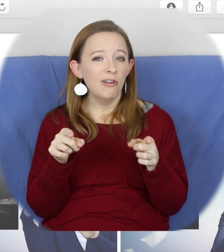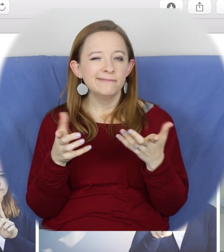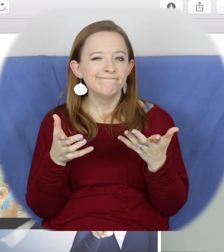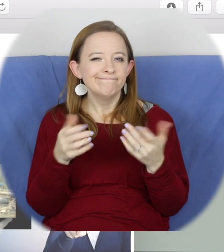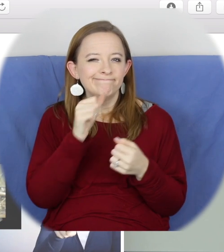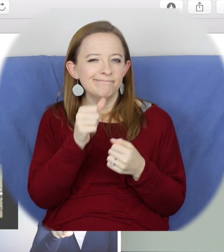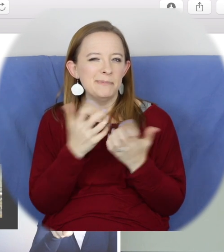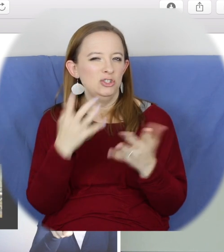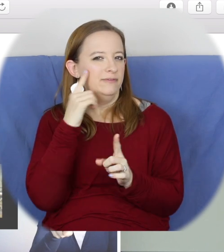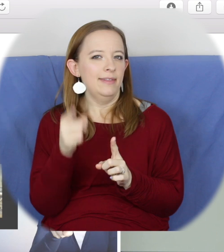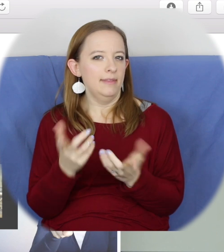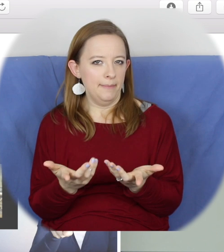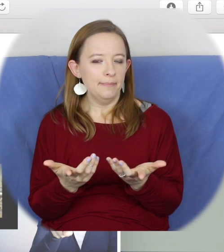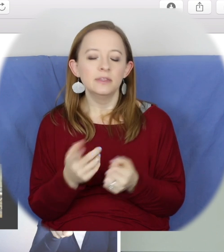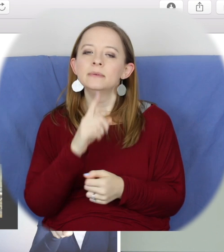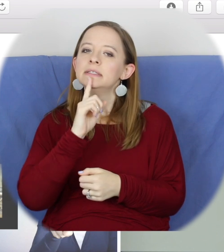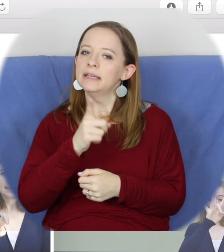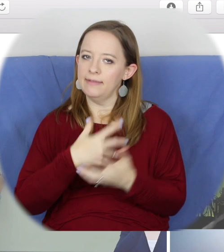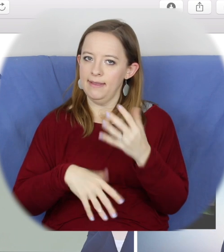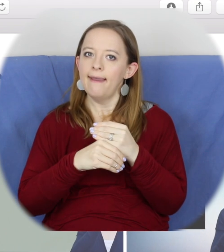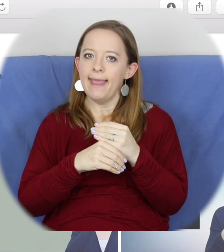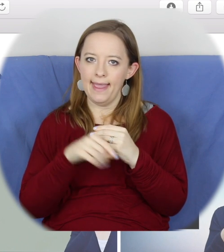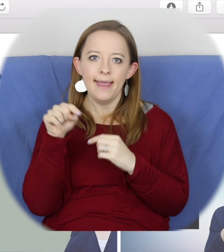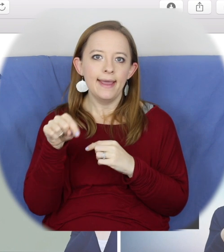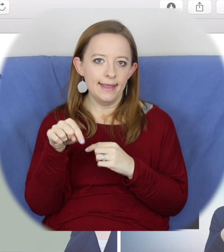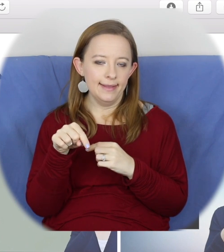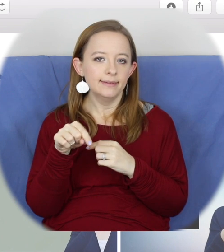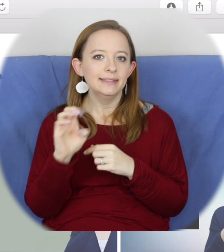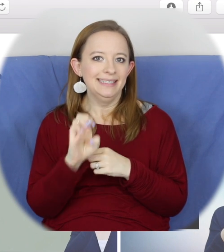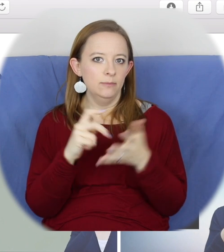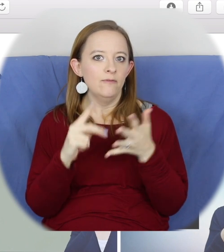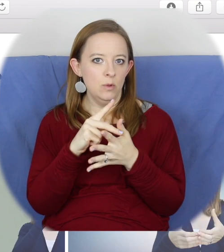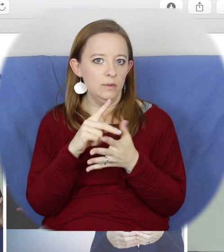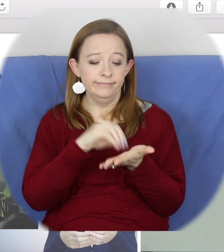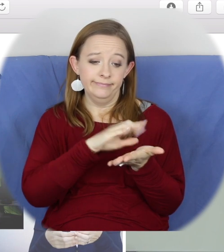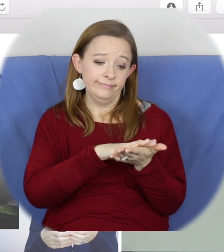and it doesn't really do much for them. So definitely put this in, your e-portfolio,